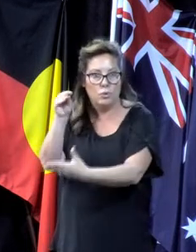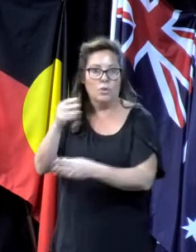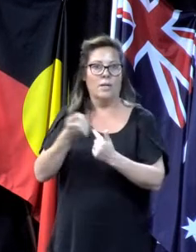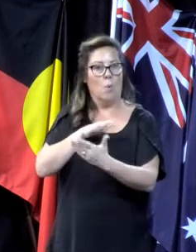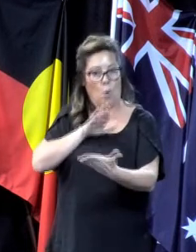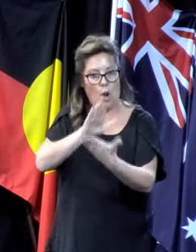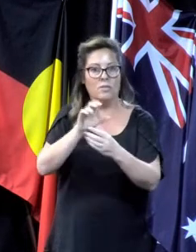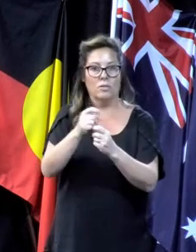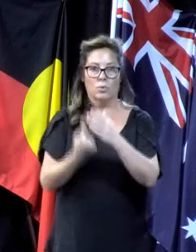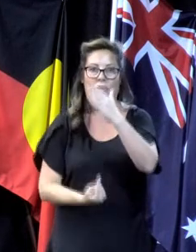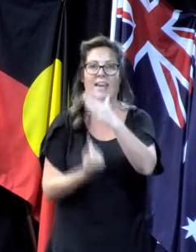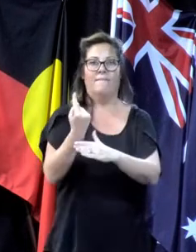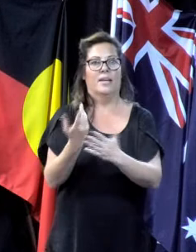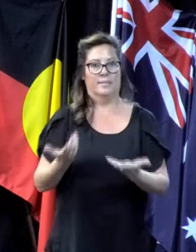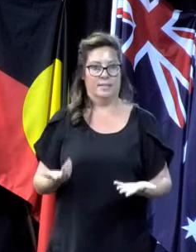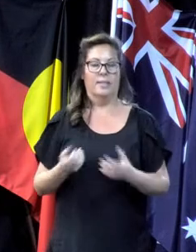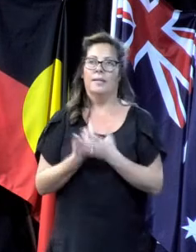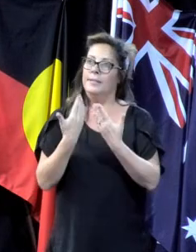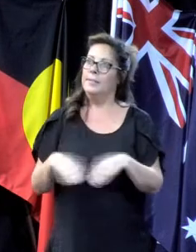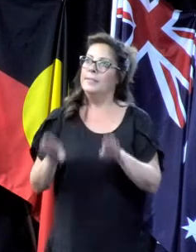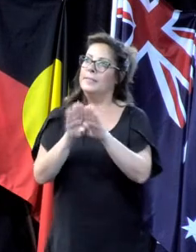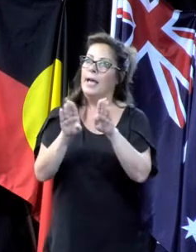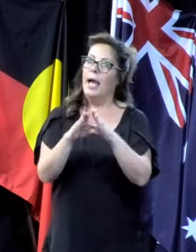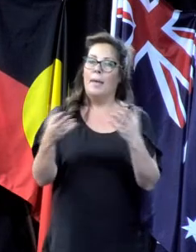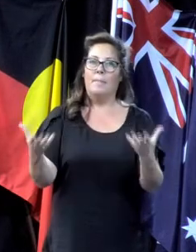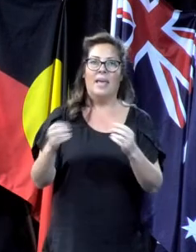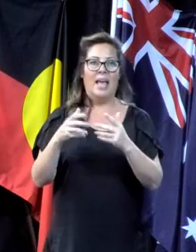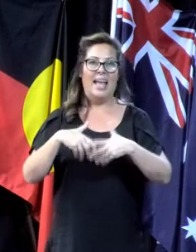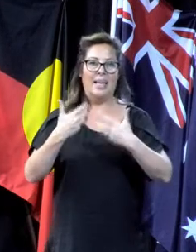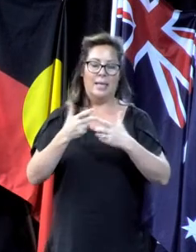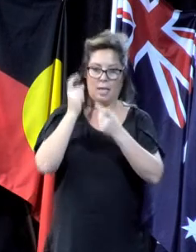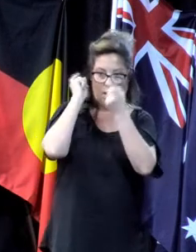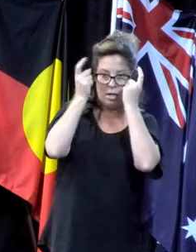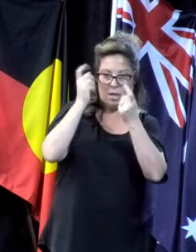Same aspect as well with respect to complaints that aren’t resolved at a school level that may go to regional office,